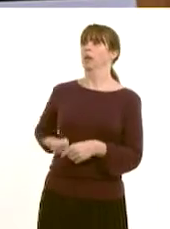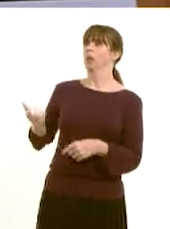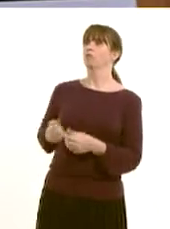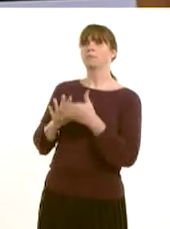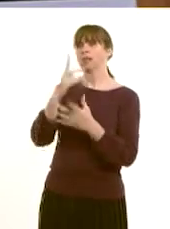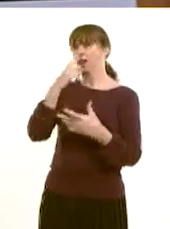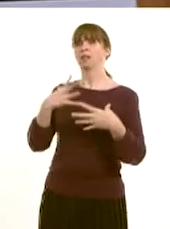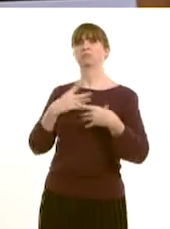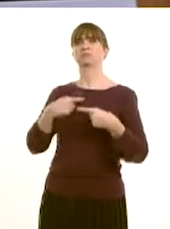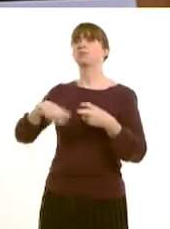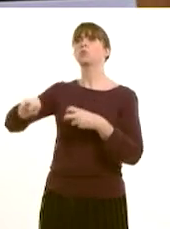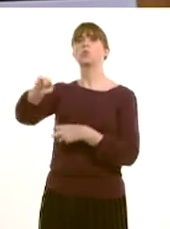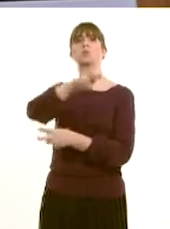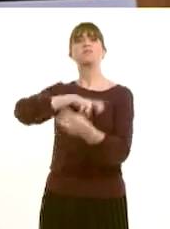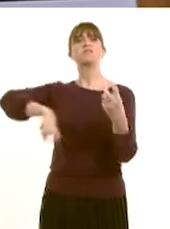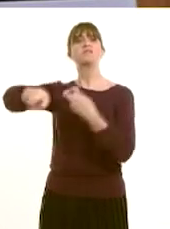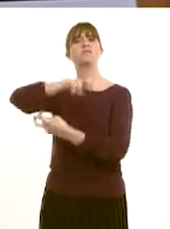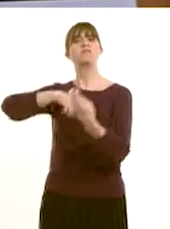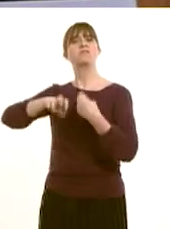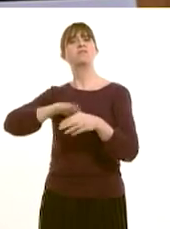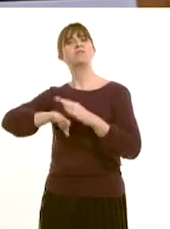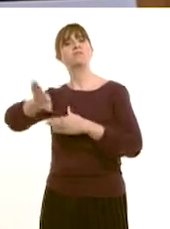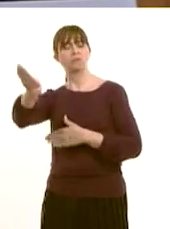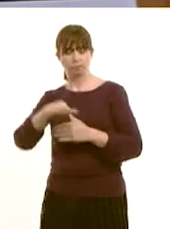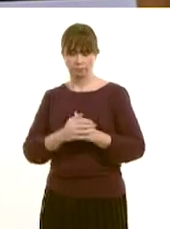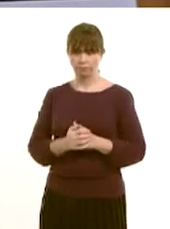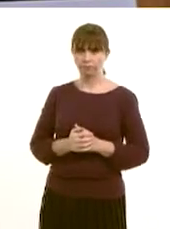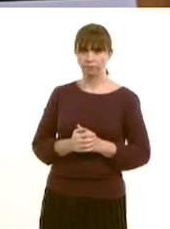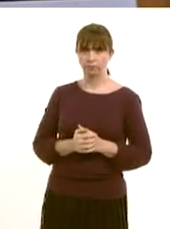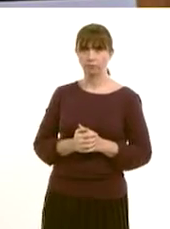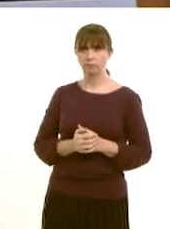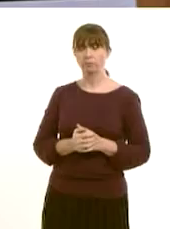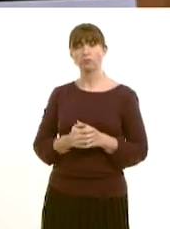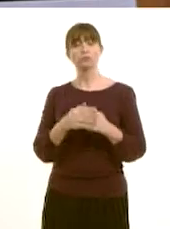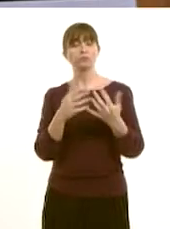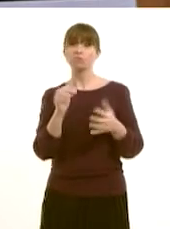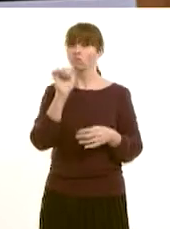So, in terms of access to GPs, it does vary, thatís true.